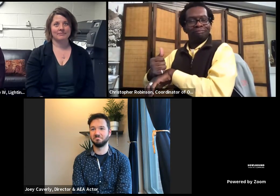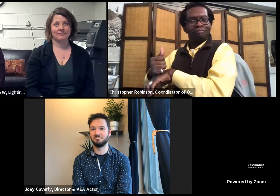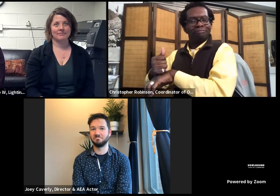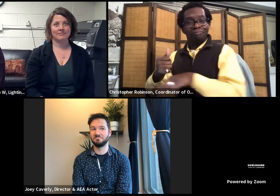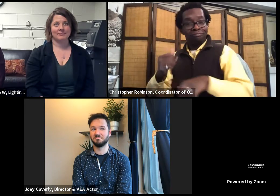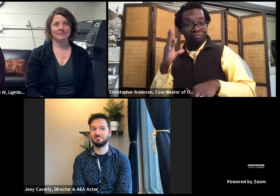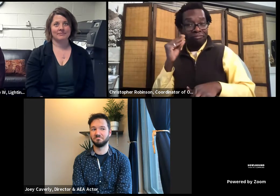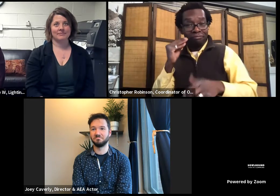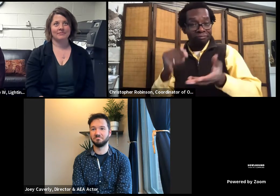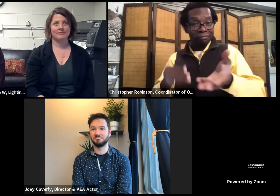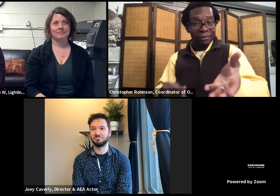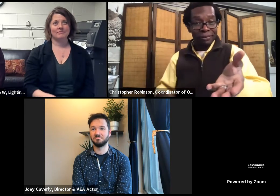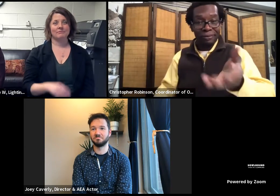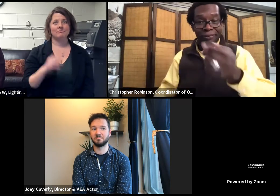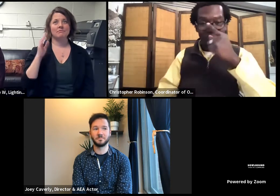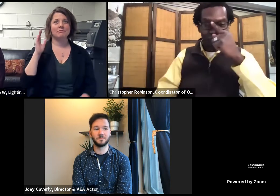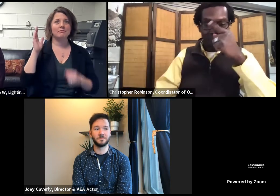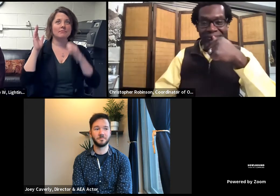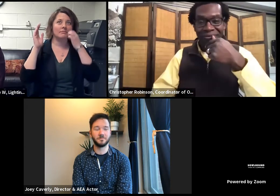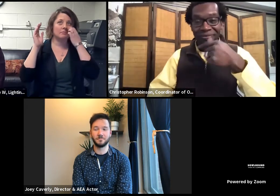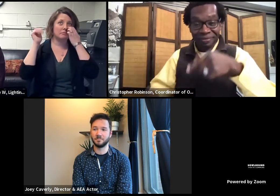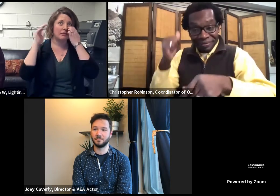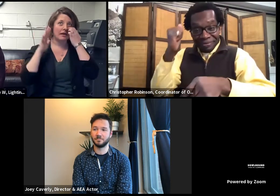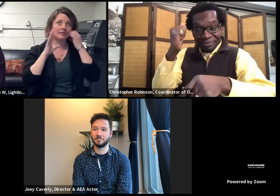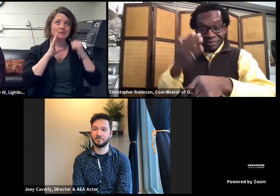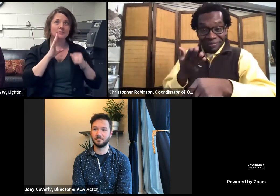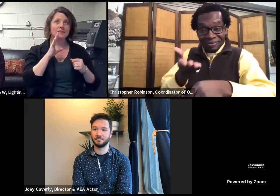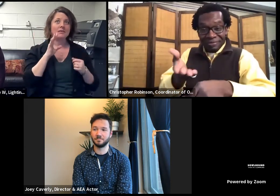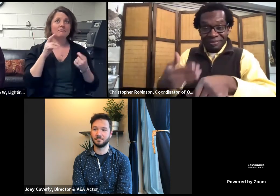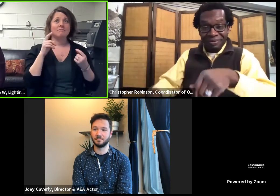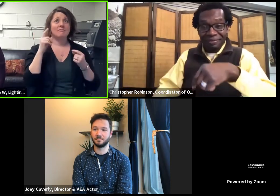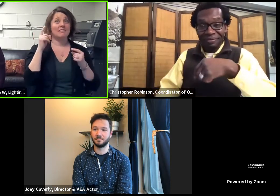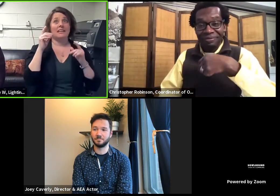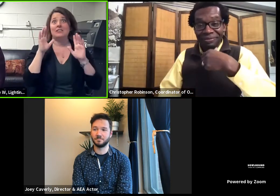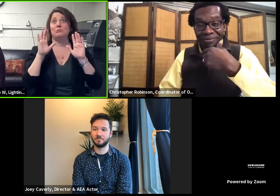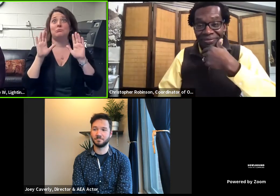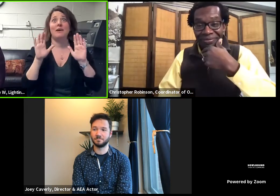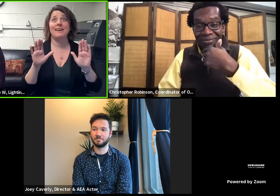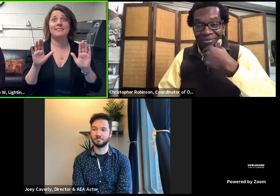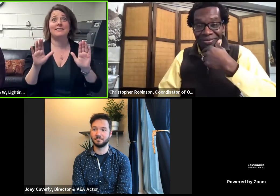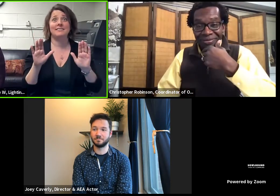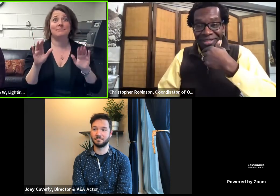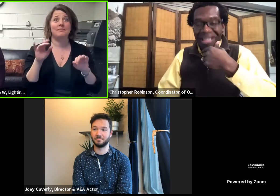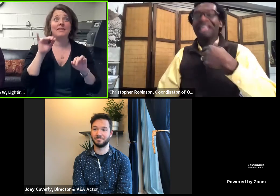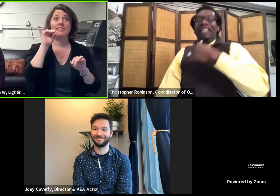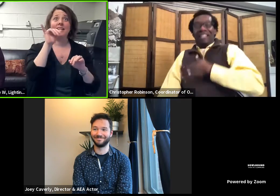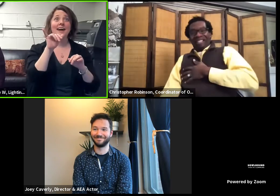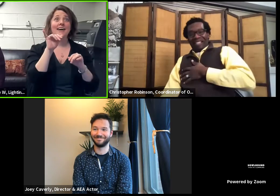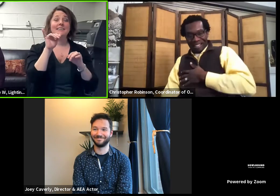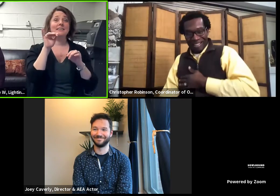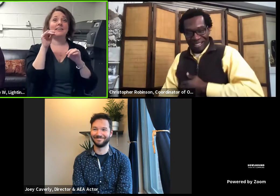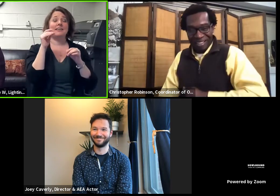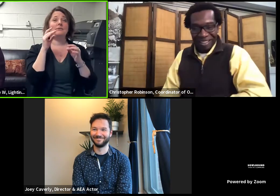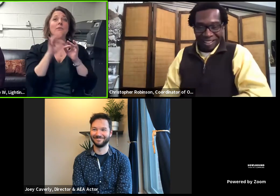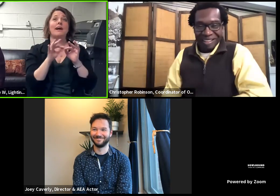and setting something up on your behalf. Have you experience with that? This is Annie speaking. I mean, I think it's great that,